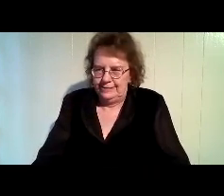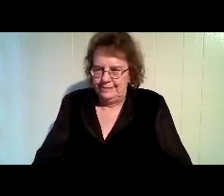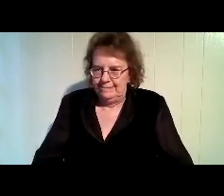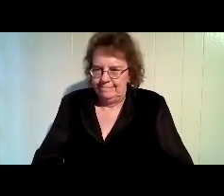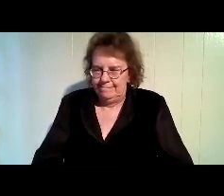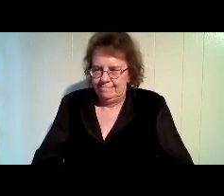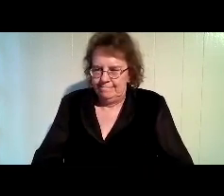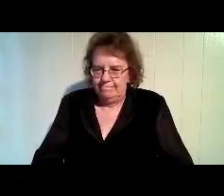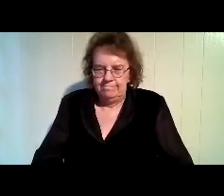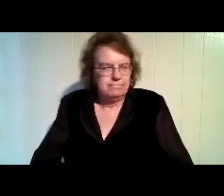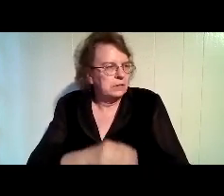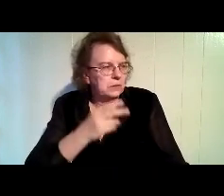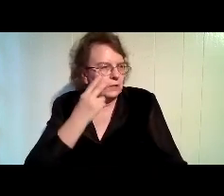Coats anymore questions in there, so I think we're good for